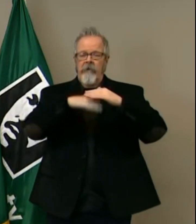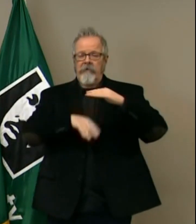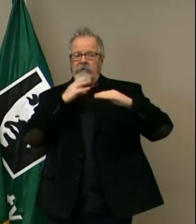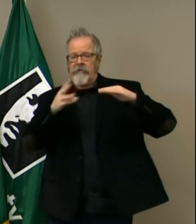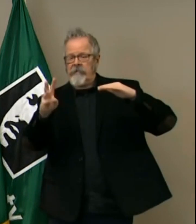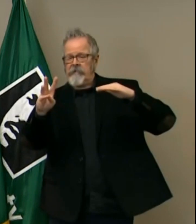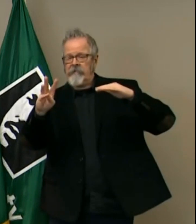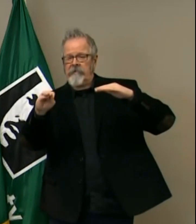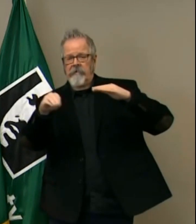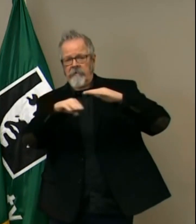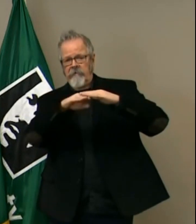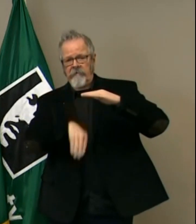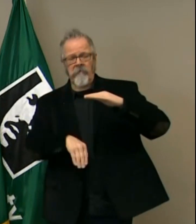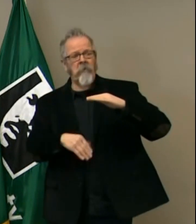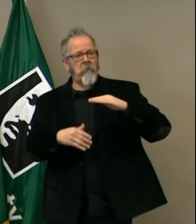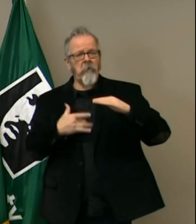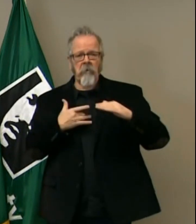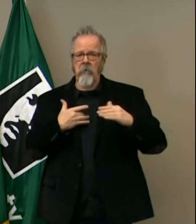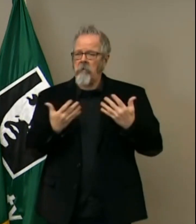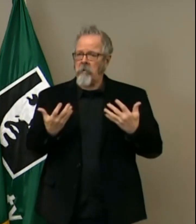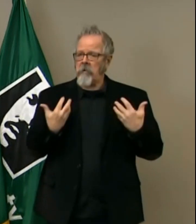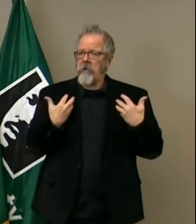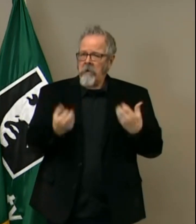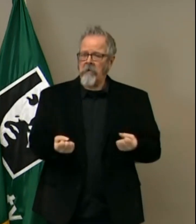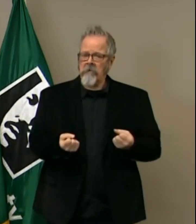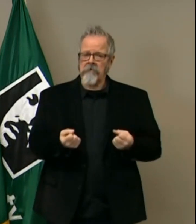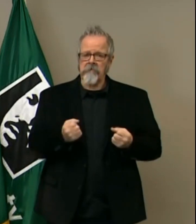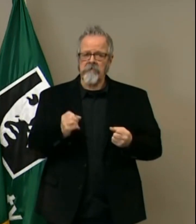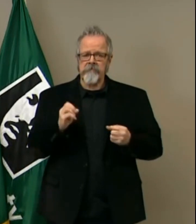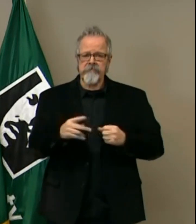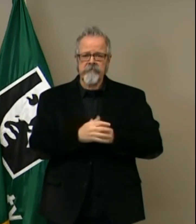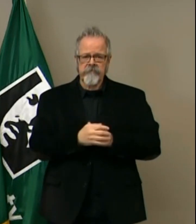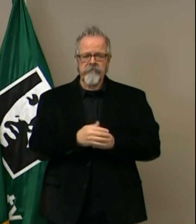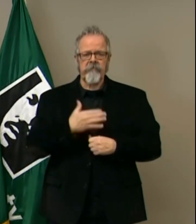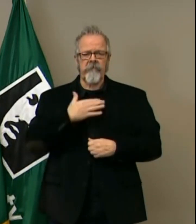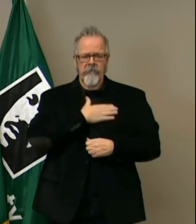to look at your life and figure what do I really have to do when I leave my